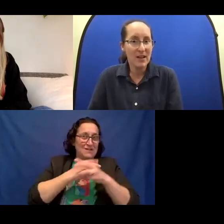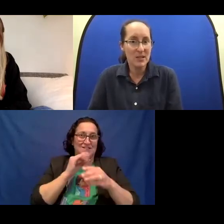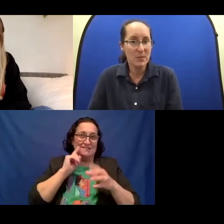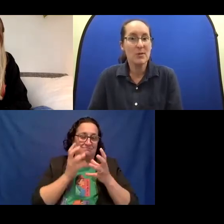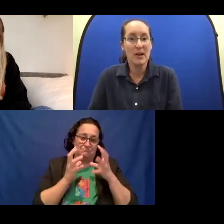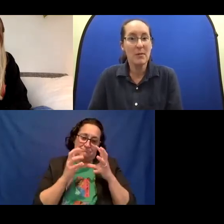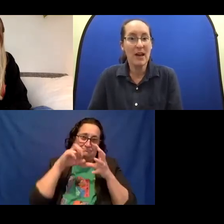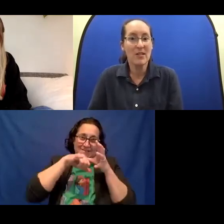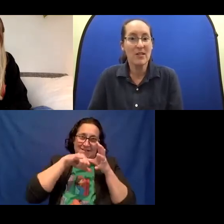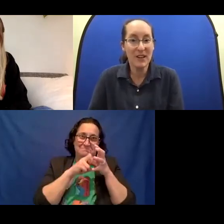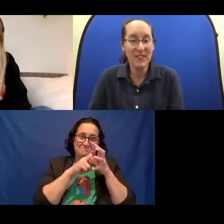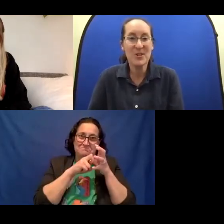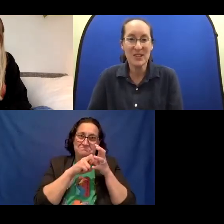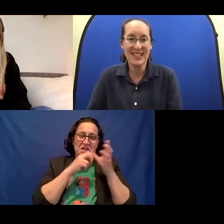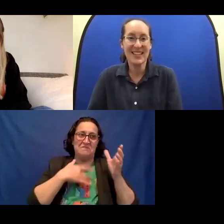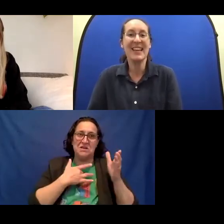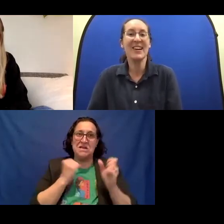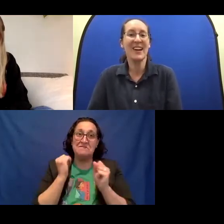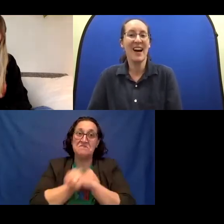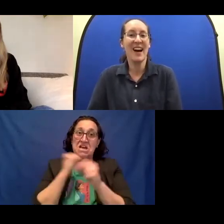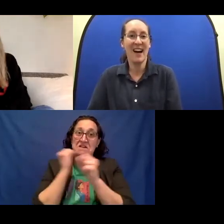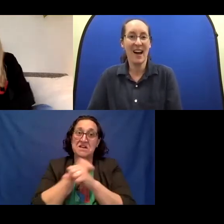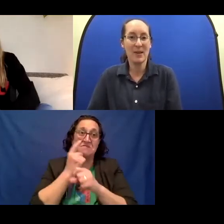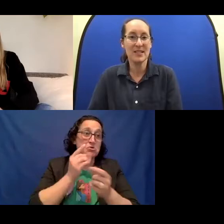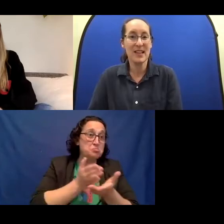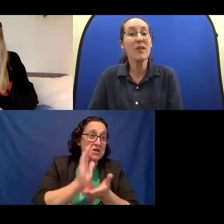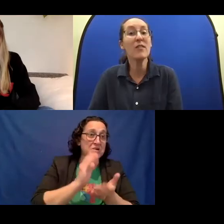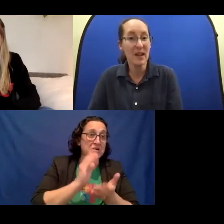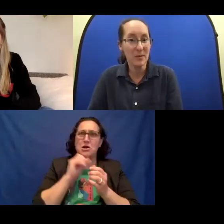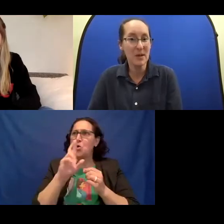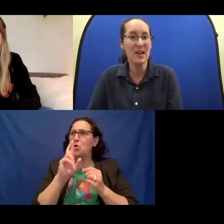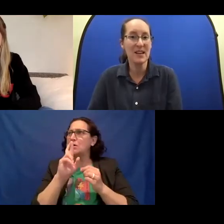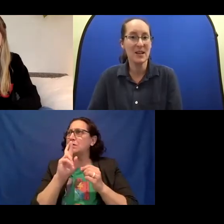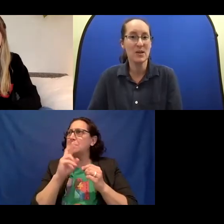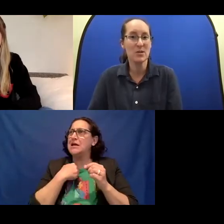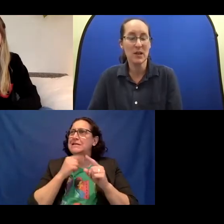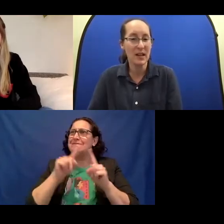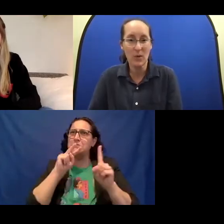been surrounded by other deaf individuals, and here, I was out of my element because I was working with